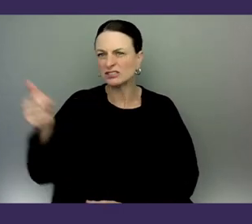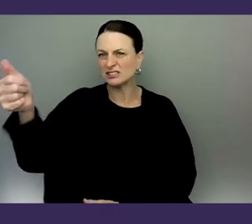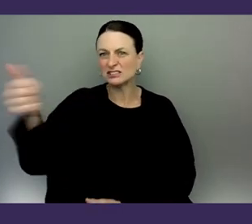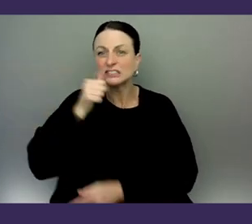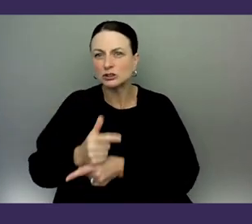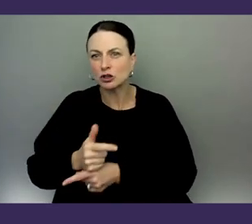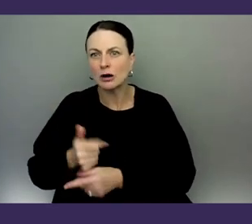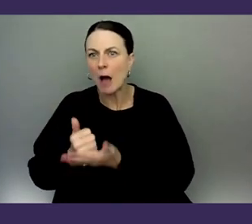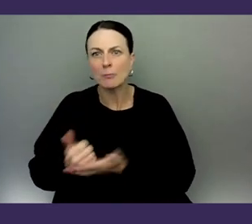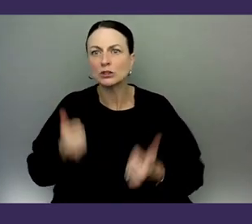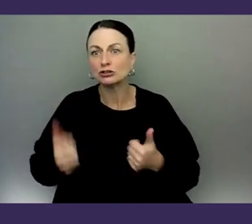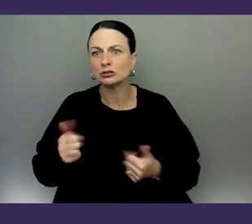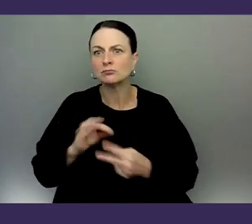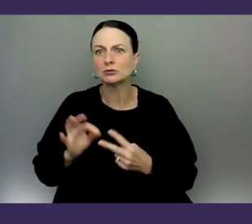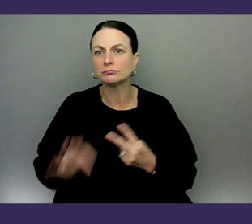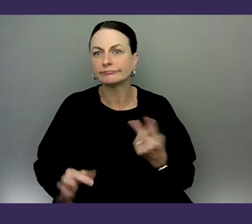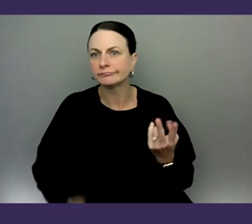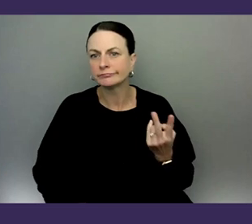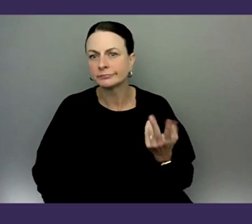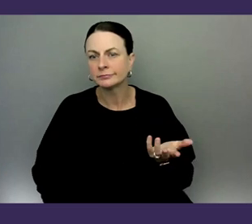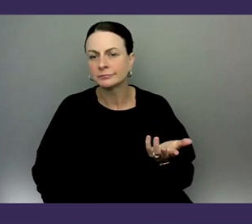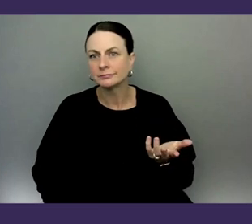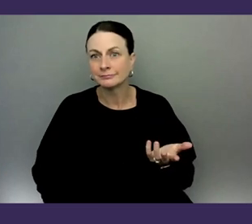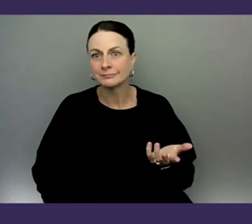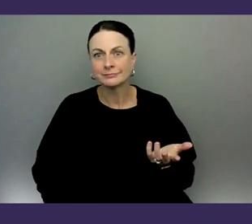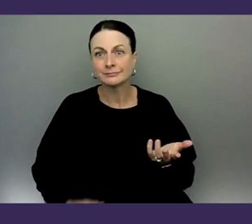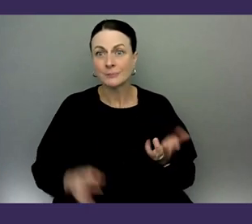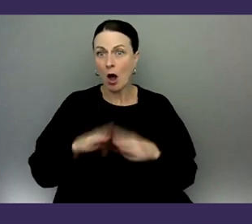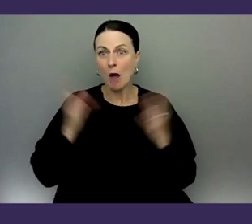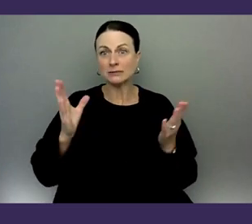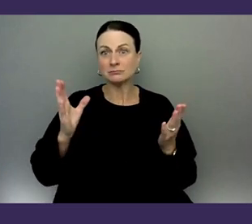to help you open up your account?"